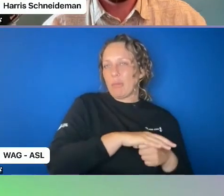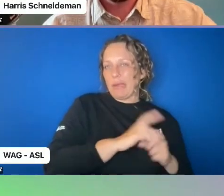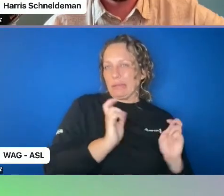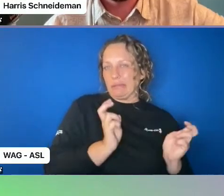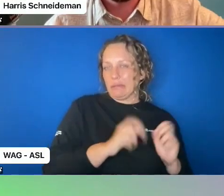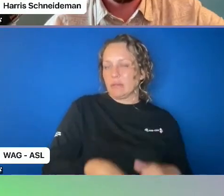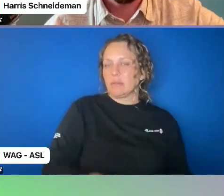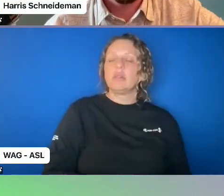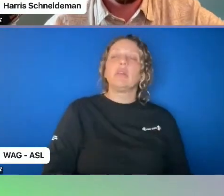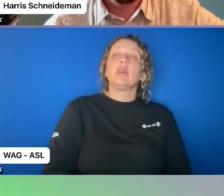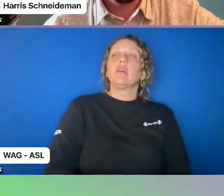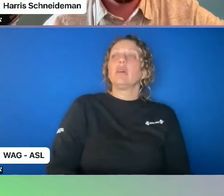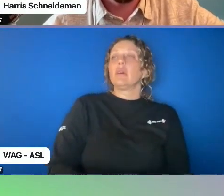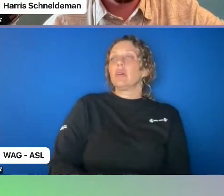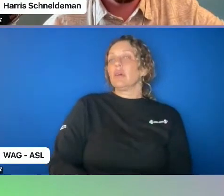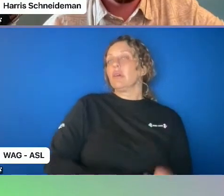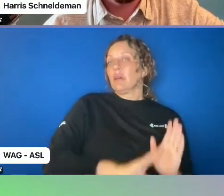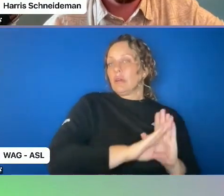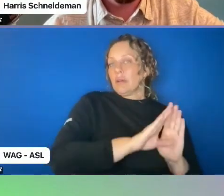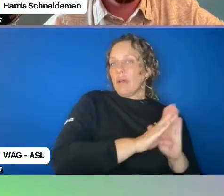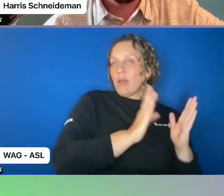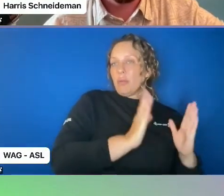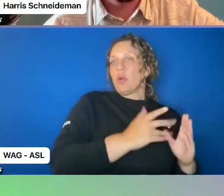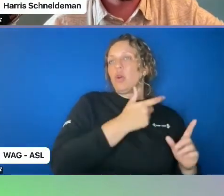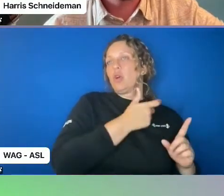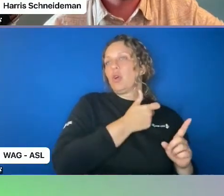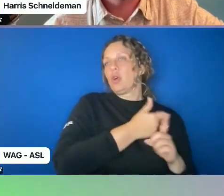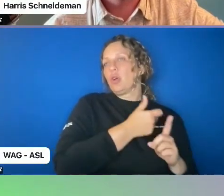And, you know, developers develop a code,